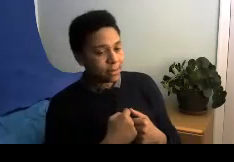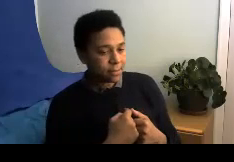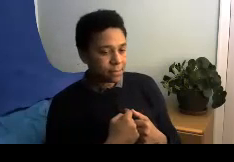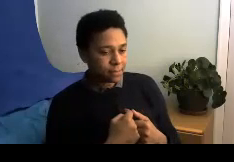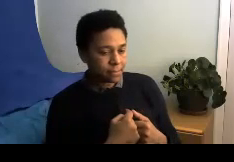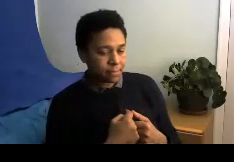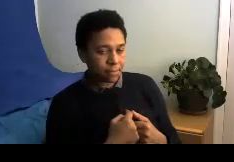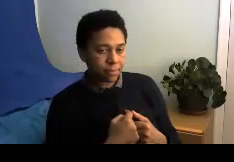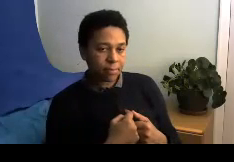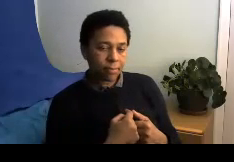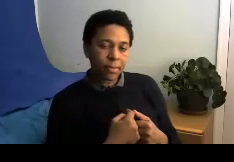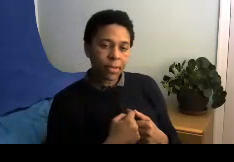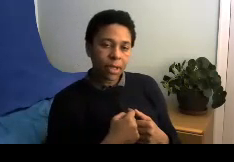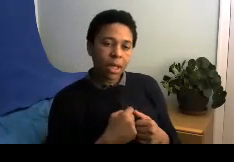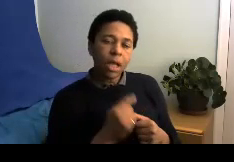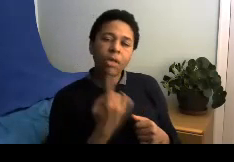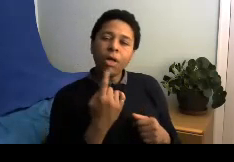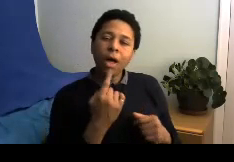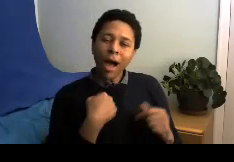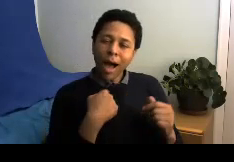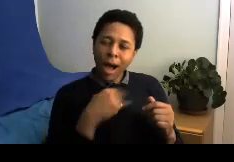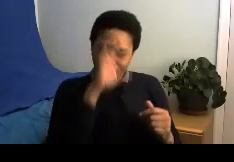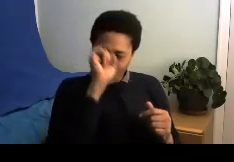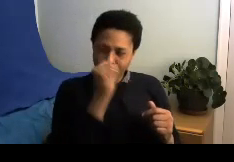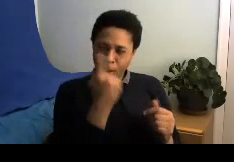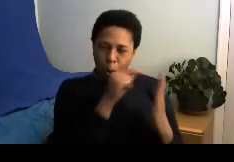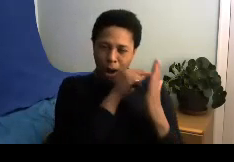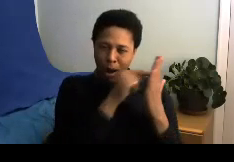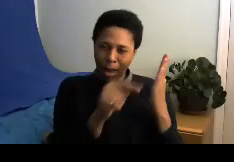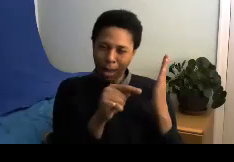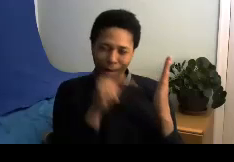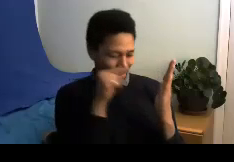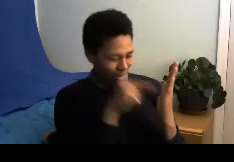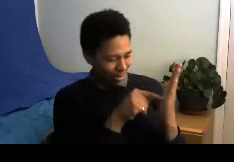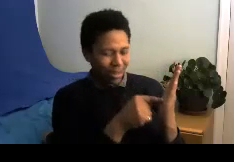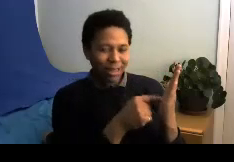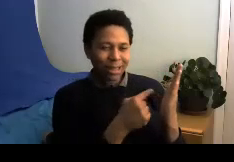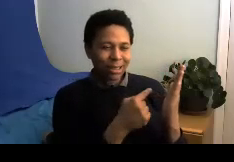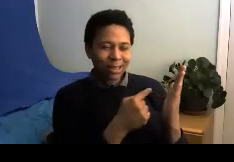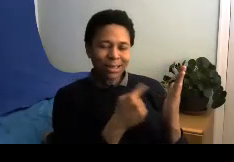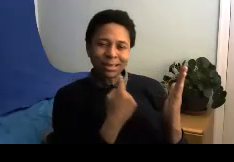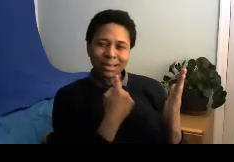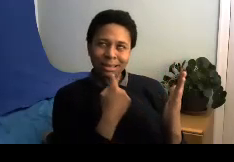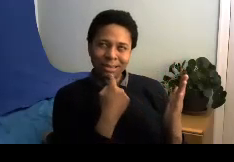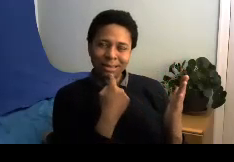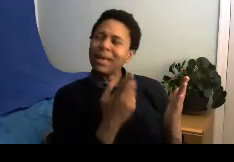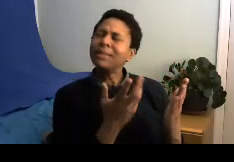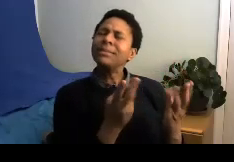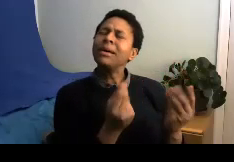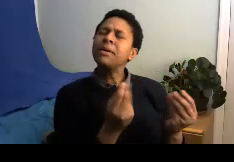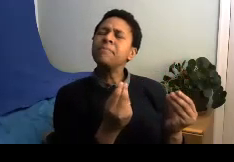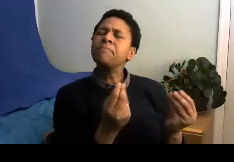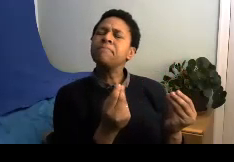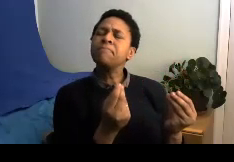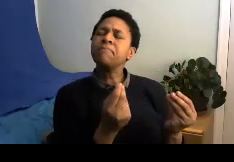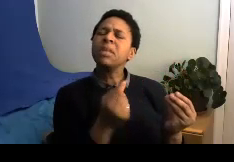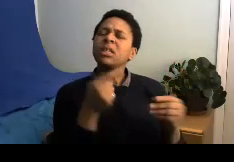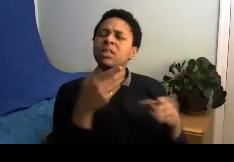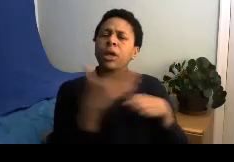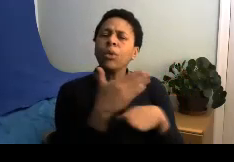line where he says, so he worked in New Jersey for a while before